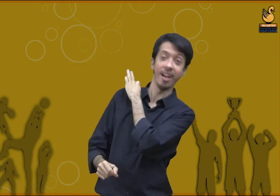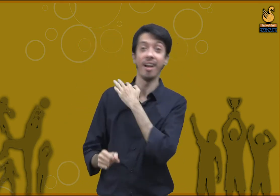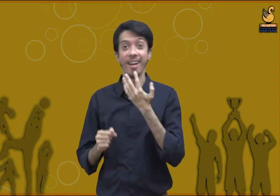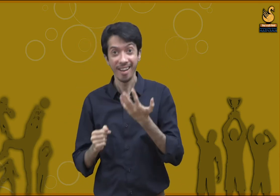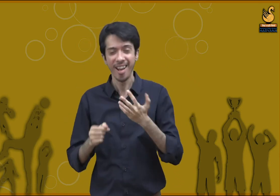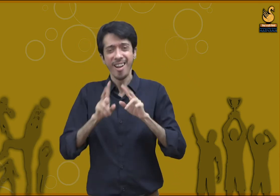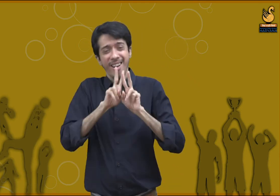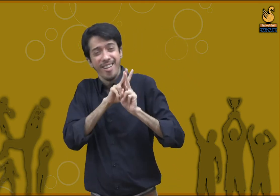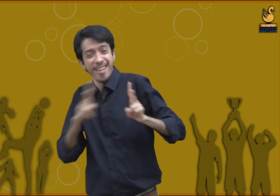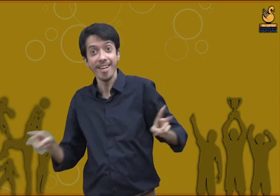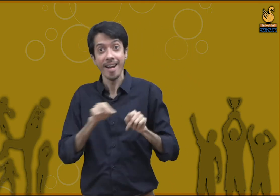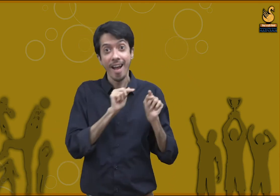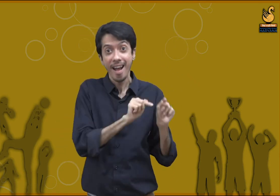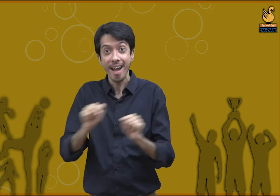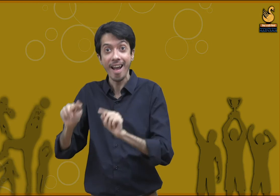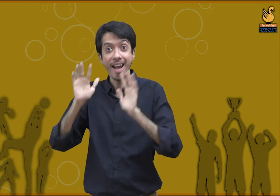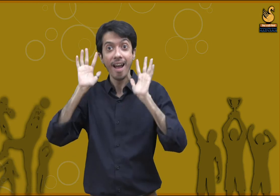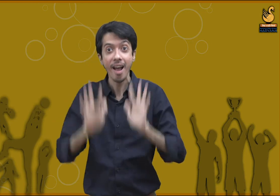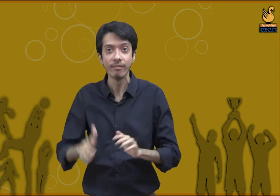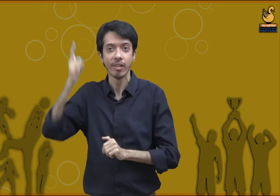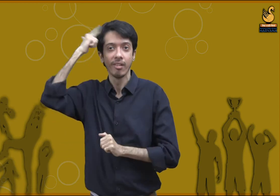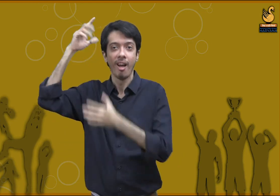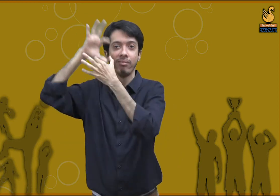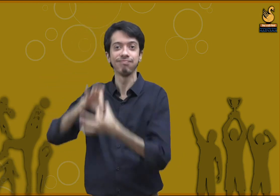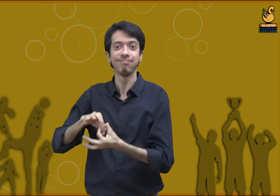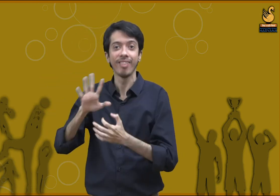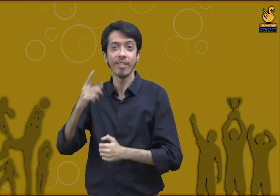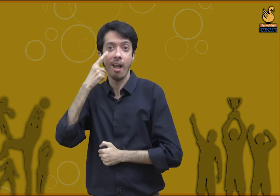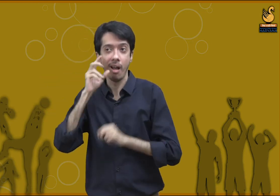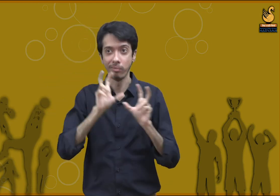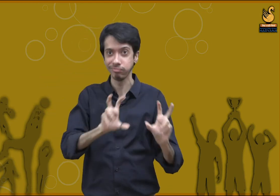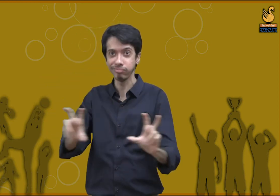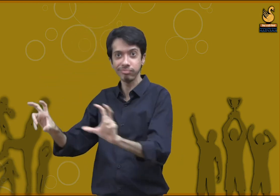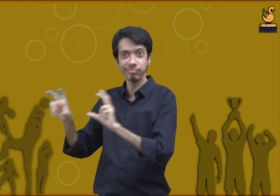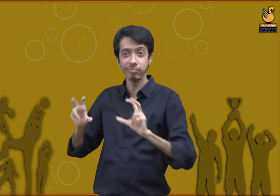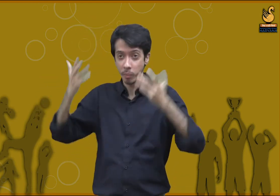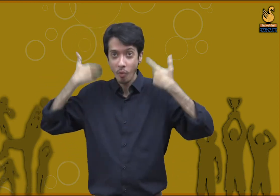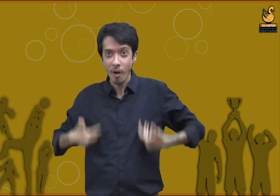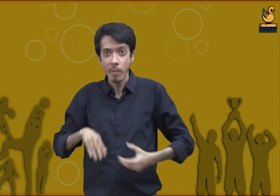then he can save himself by getting injured. So active functioning of brain is very important in every sport.